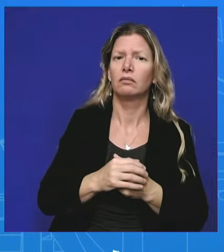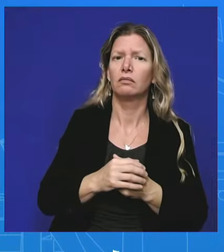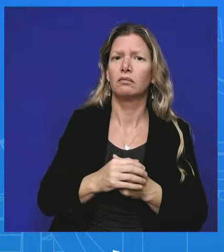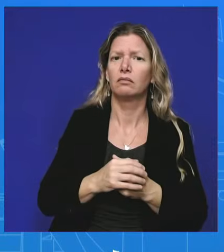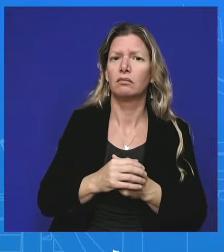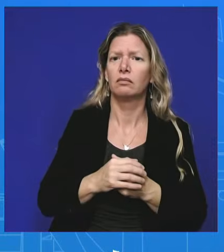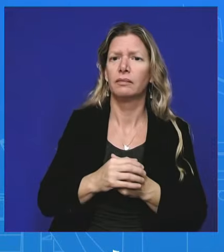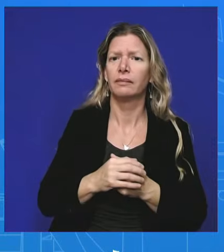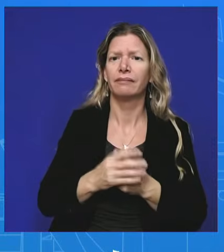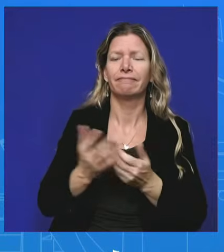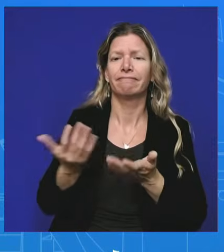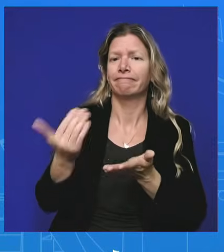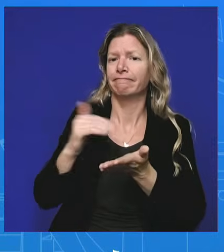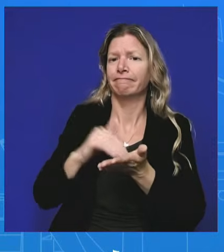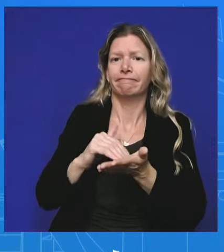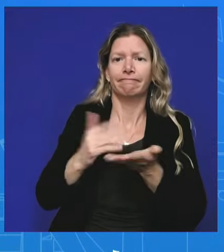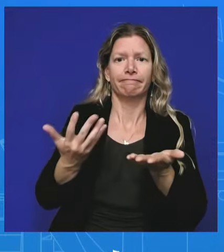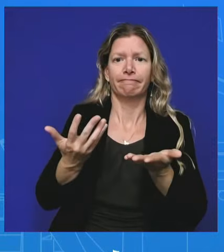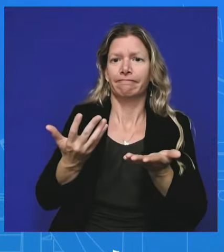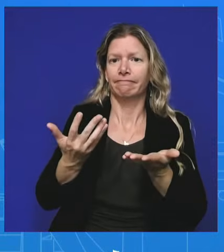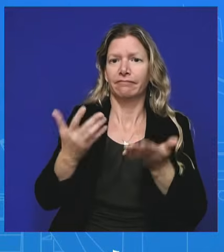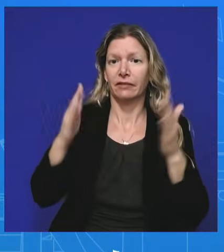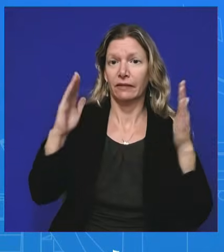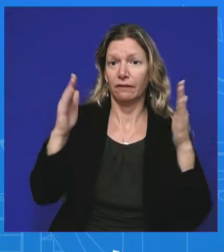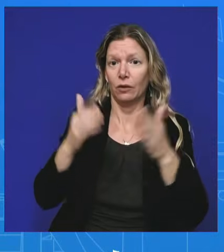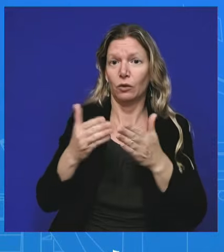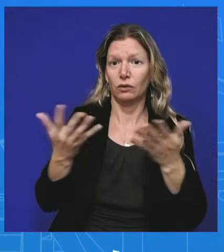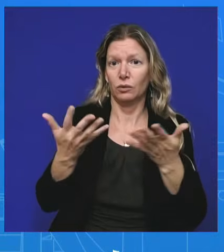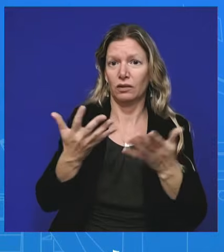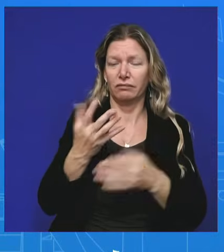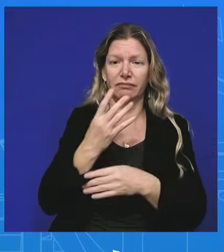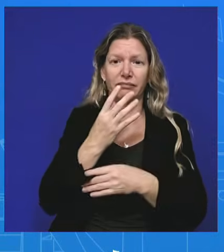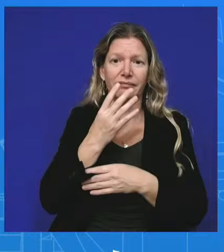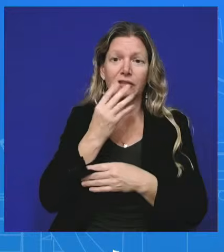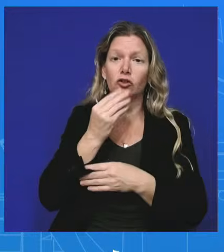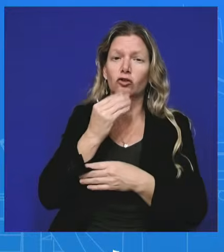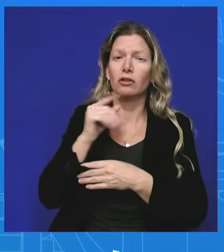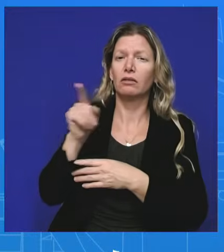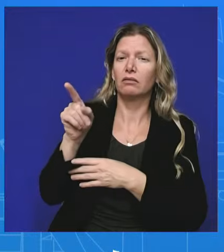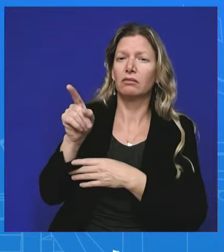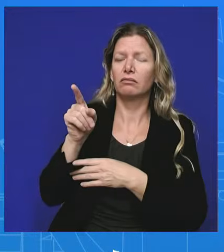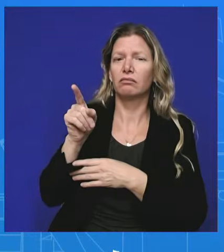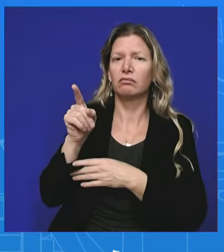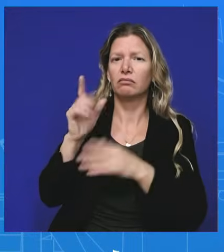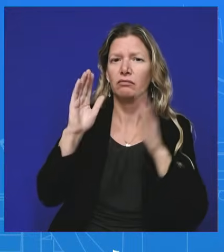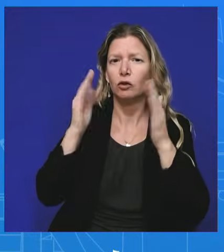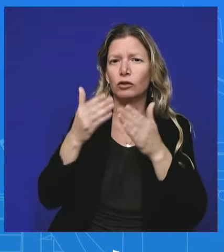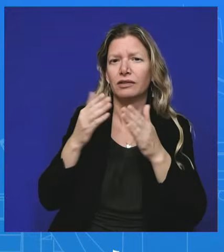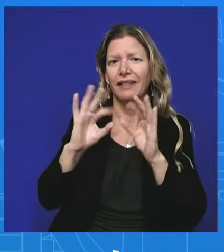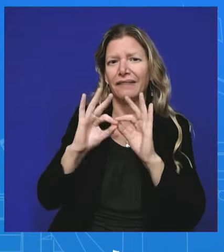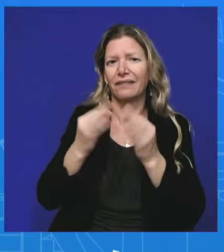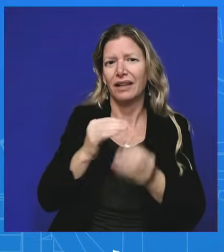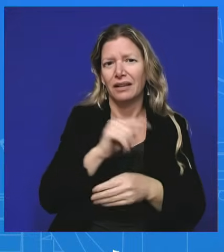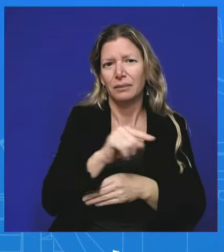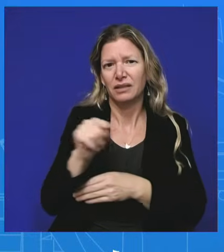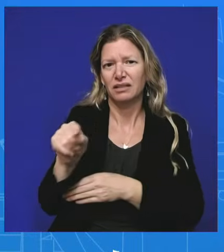is on the -- on the families who are getting this horrible news. As you know, the talks didn't go anywhere last week.